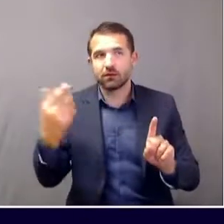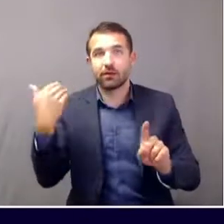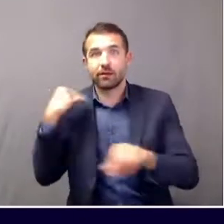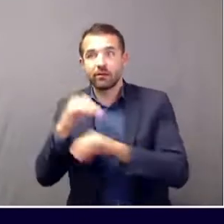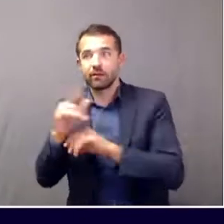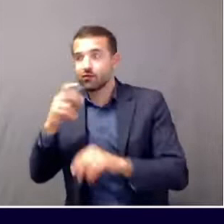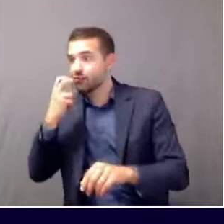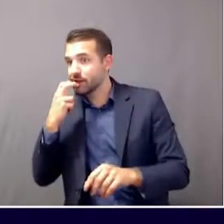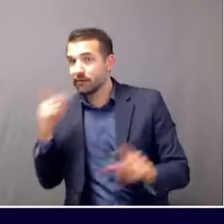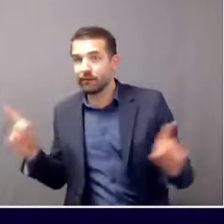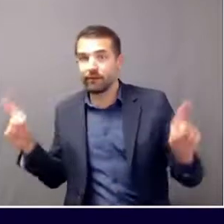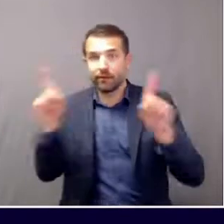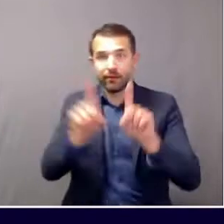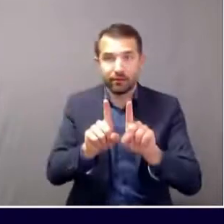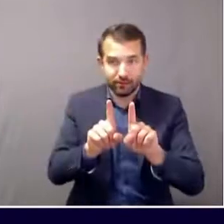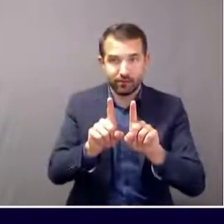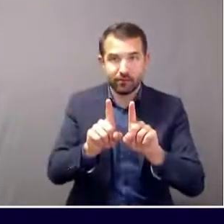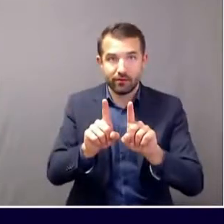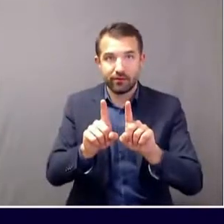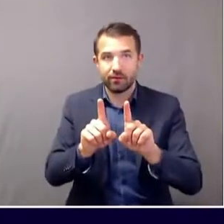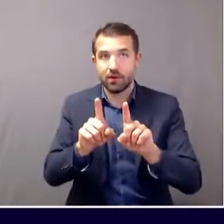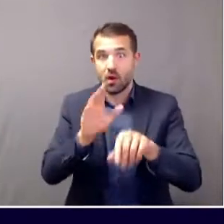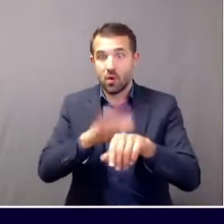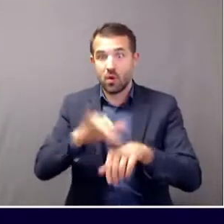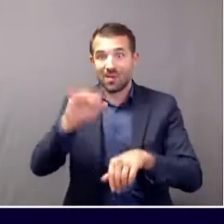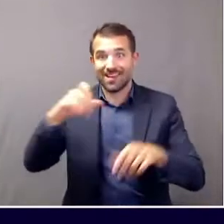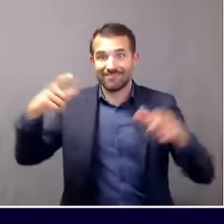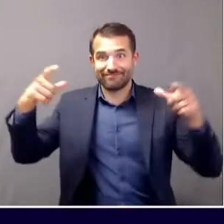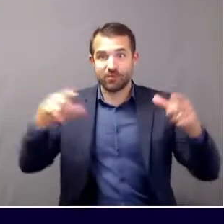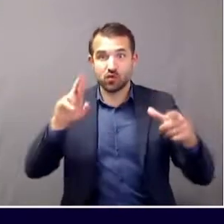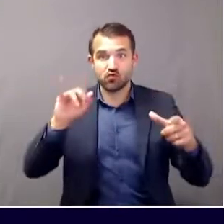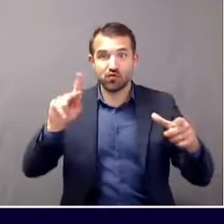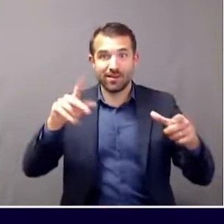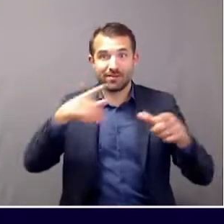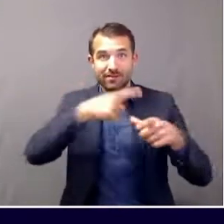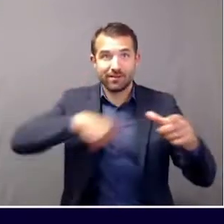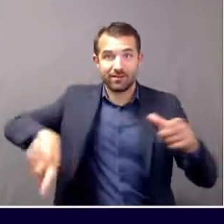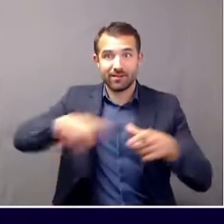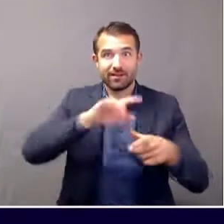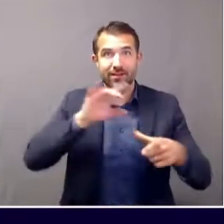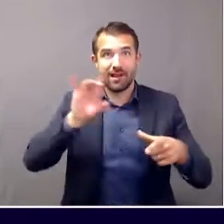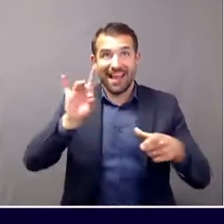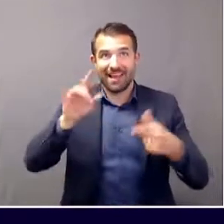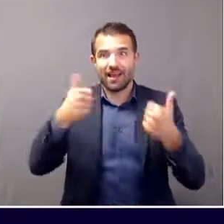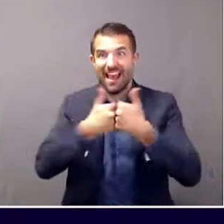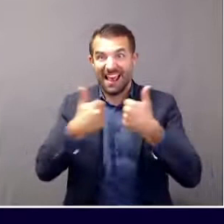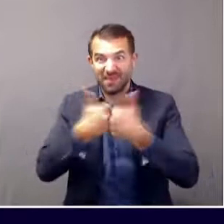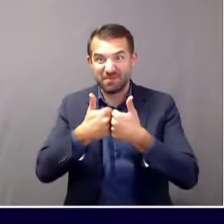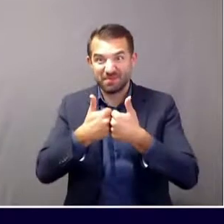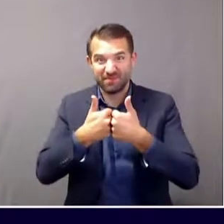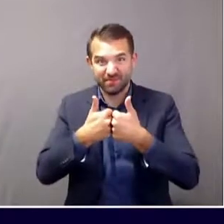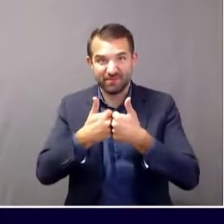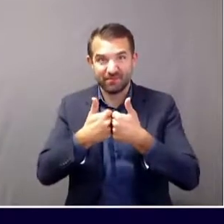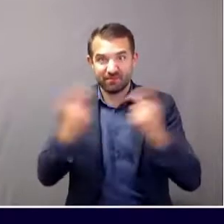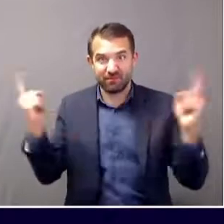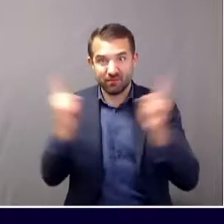they were on the ice for any of the eight games that we are